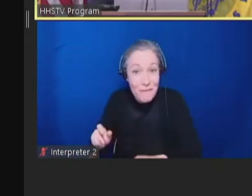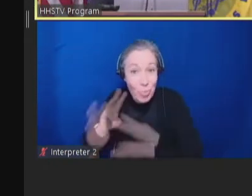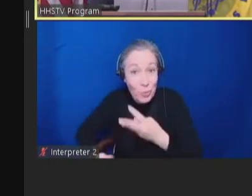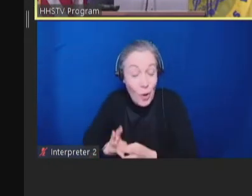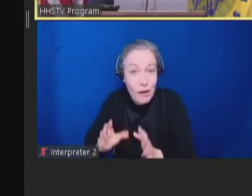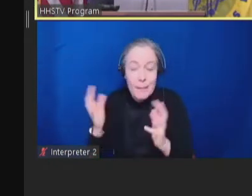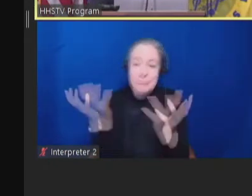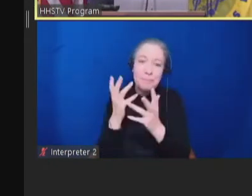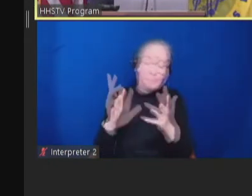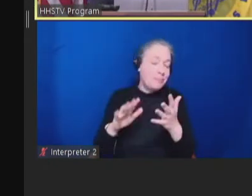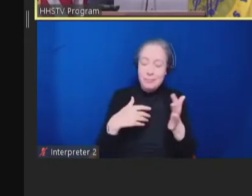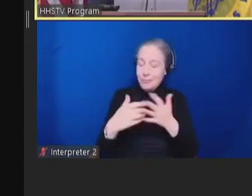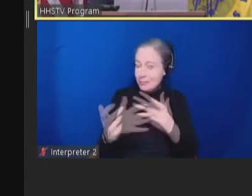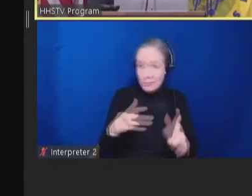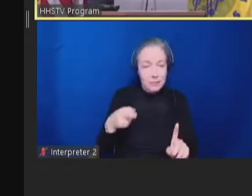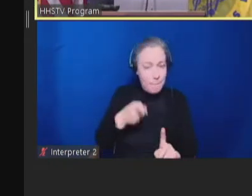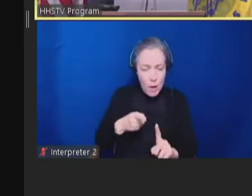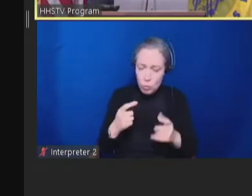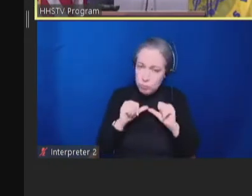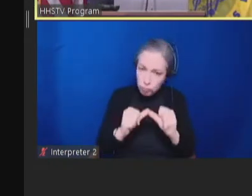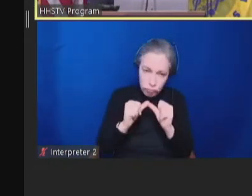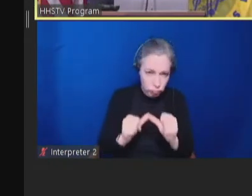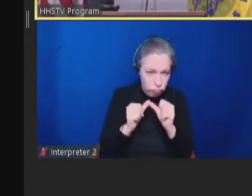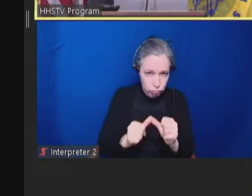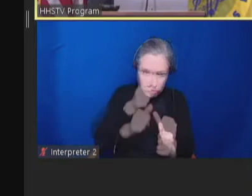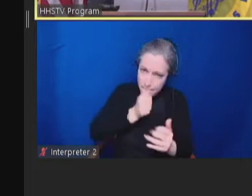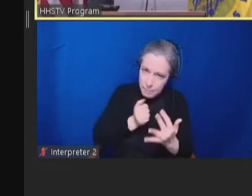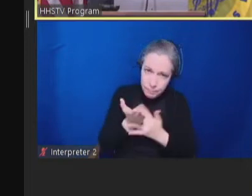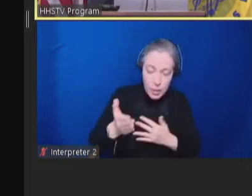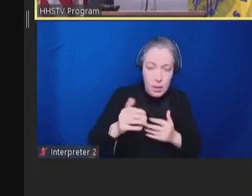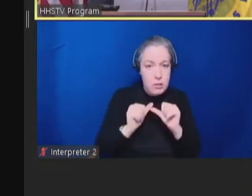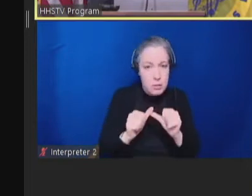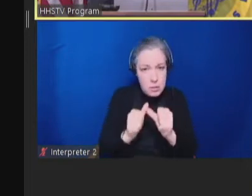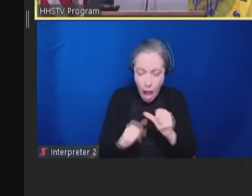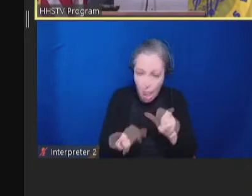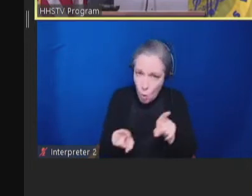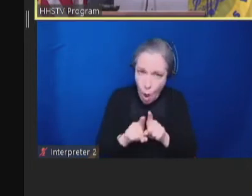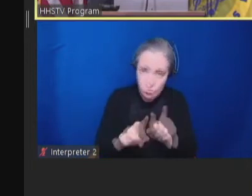we were able to not slow the trial down, but in fact accelerate the trial to complete it,